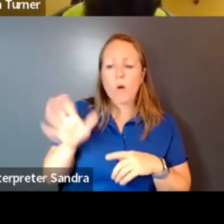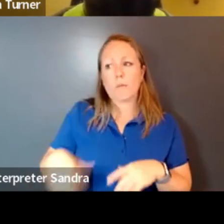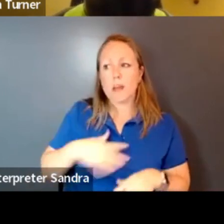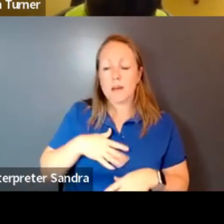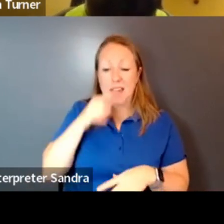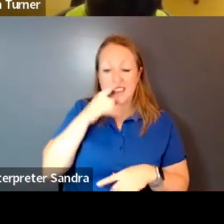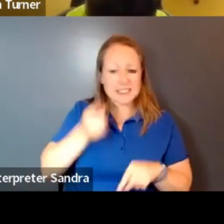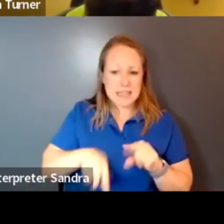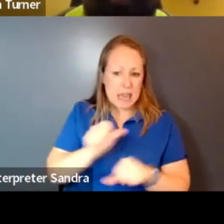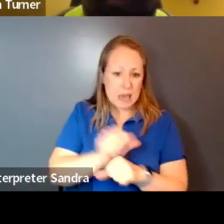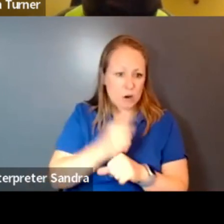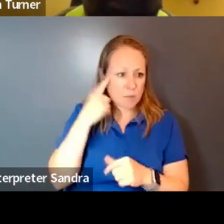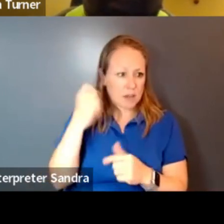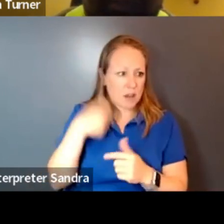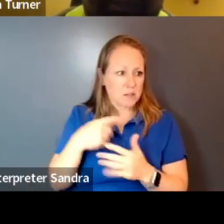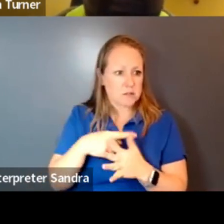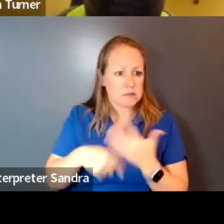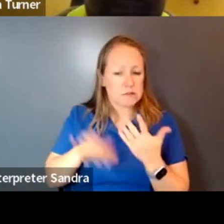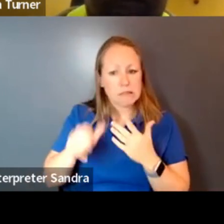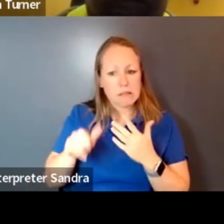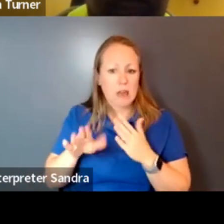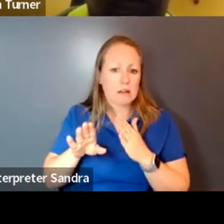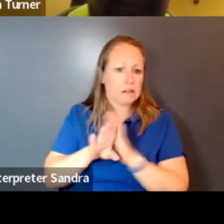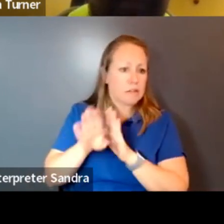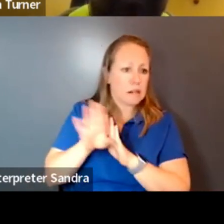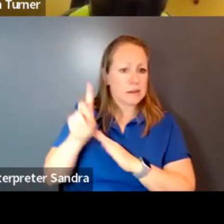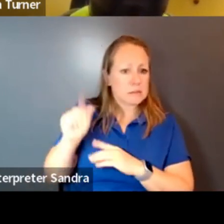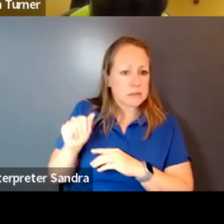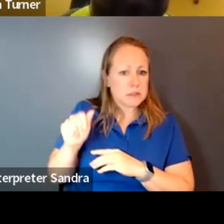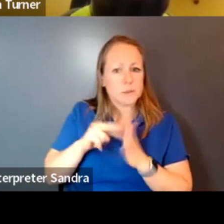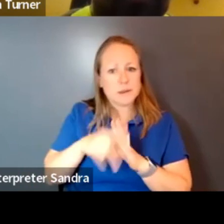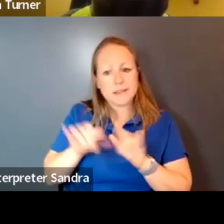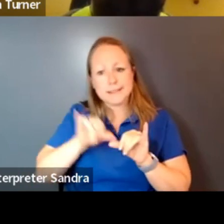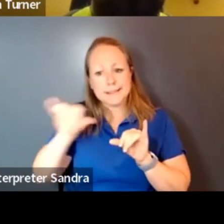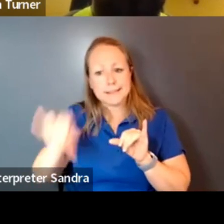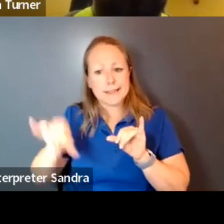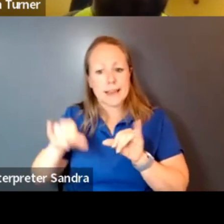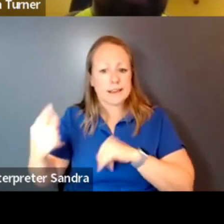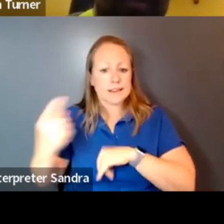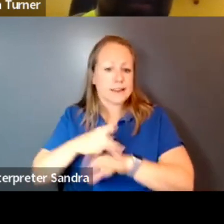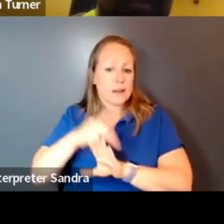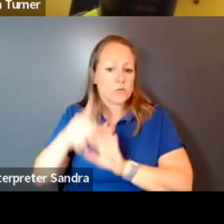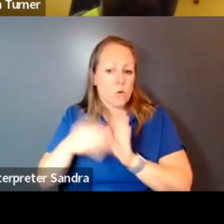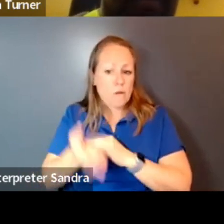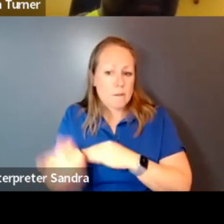gosh, contraband and developmental disabilities, so they just should be at day program all day. And that's where they belonged. But, you